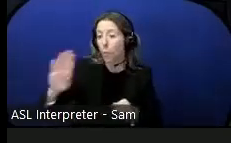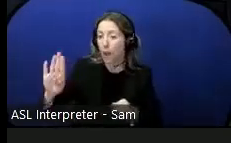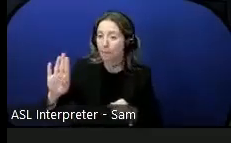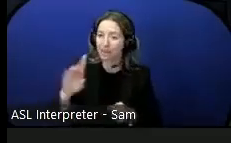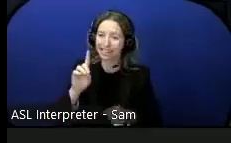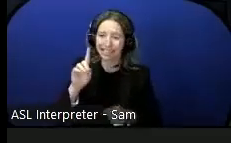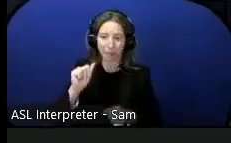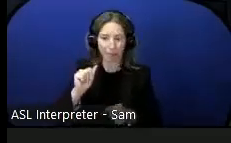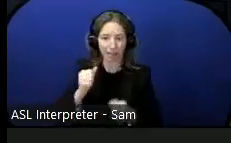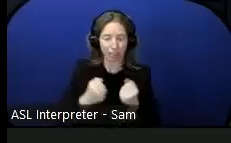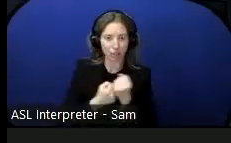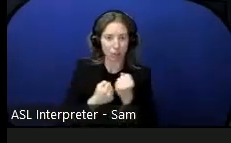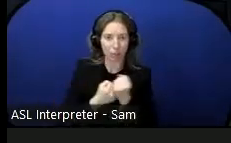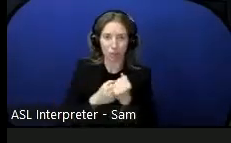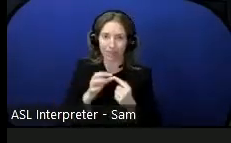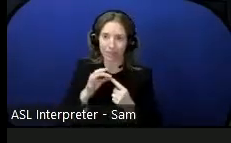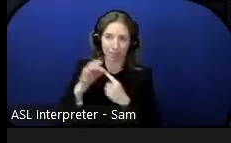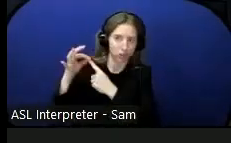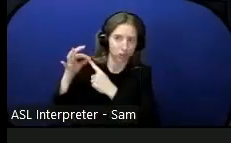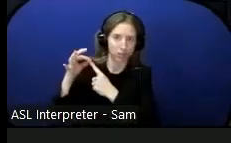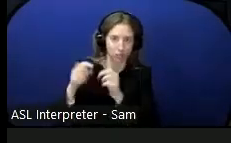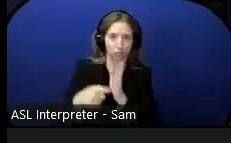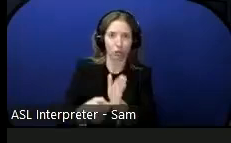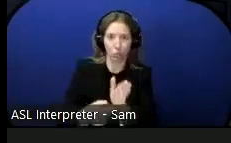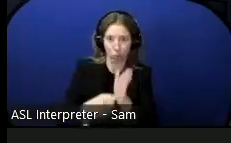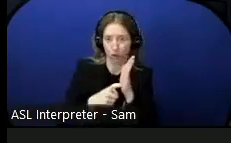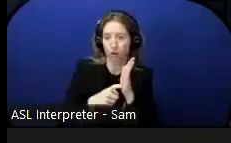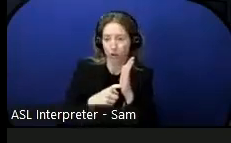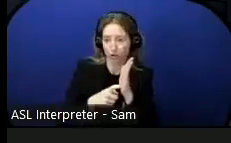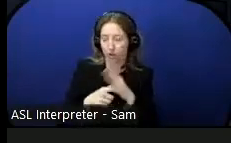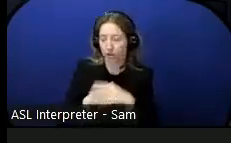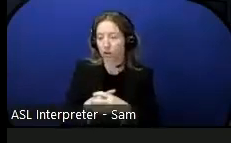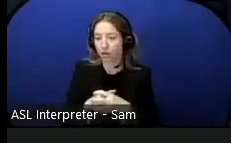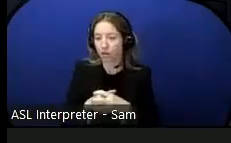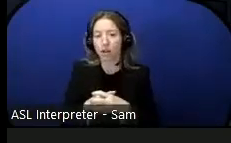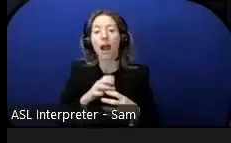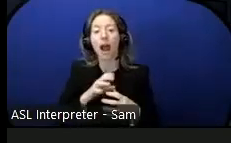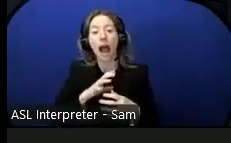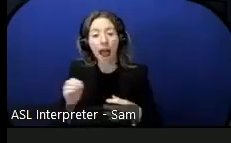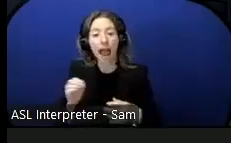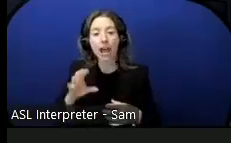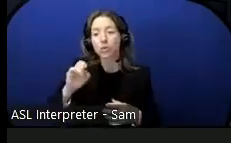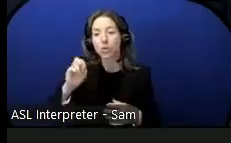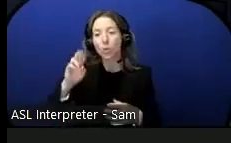We are growing the number of our specialists that also have the core competencies, or CPAC